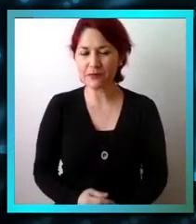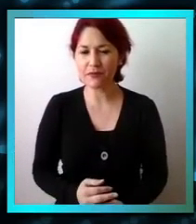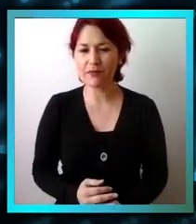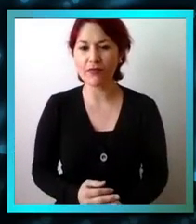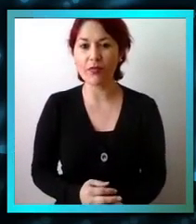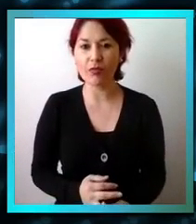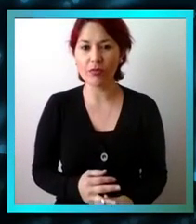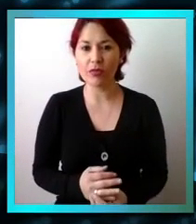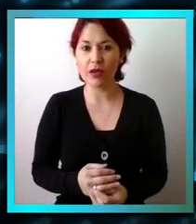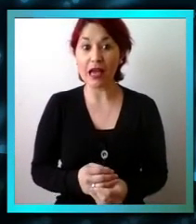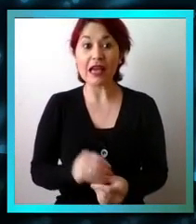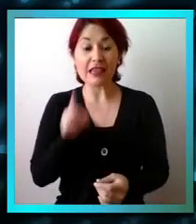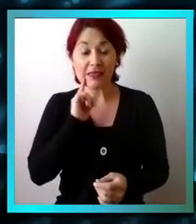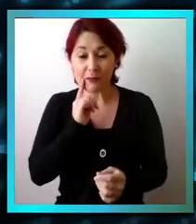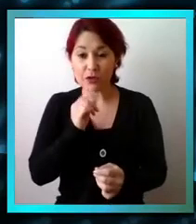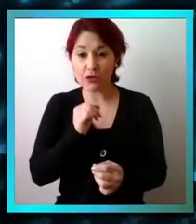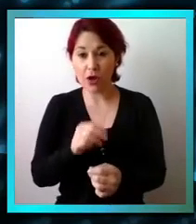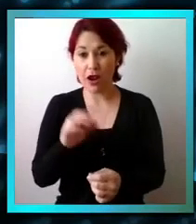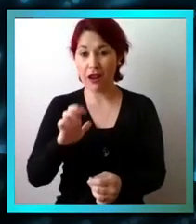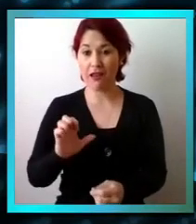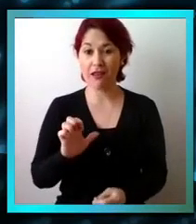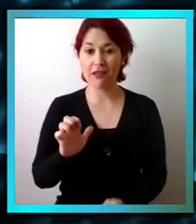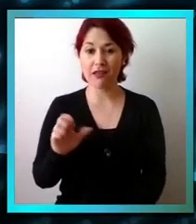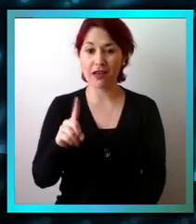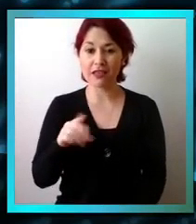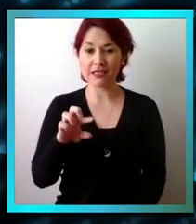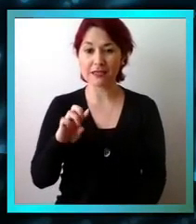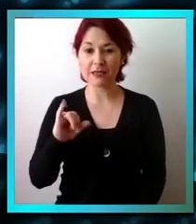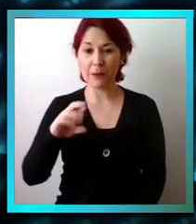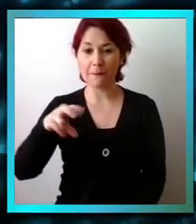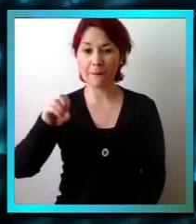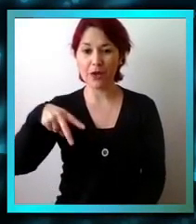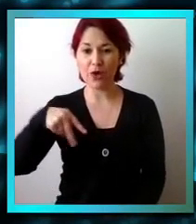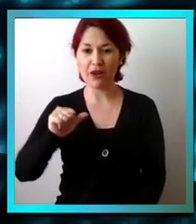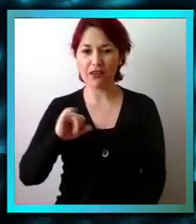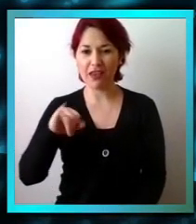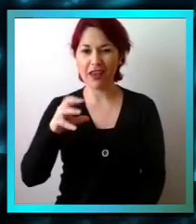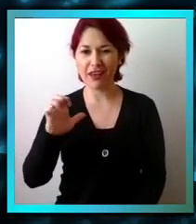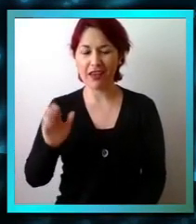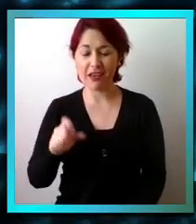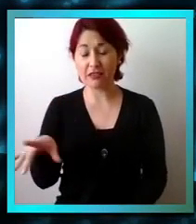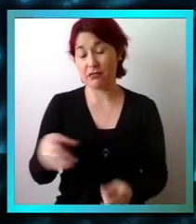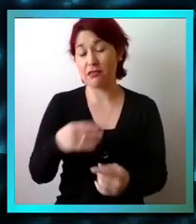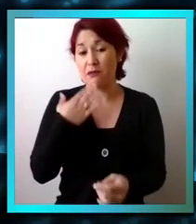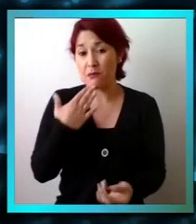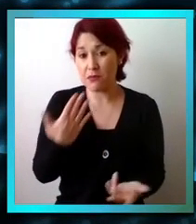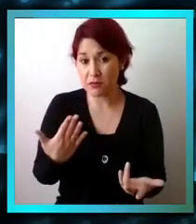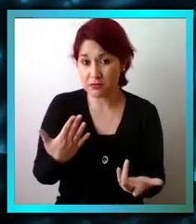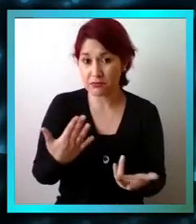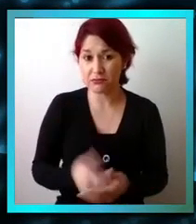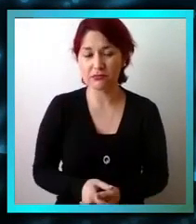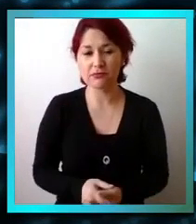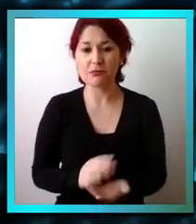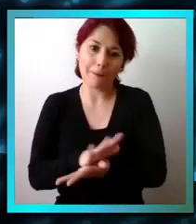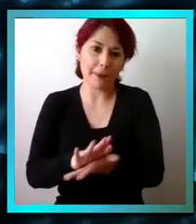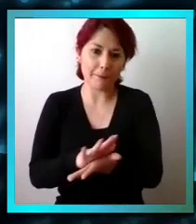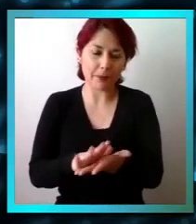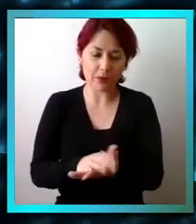uh so um we will say that speaking about their uh espionage tools uh the most of them they